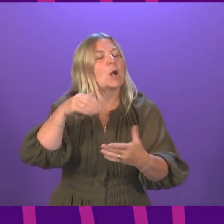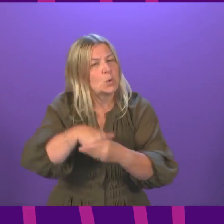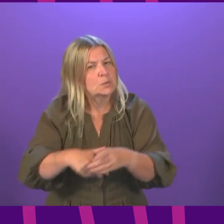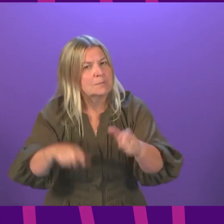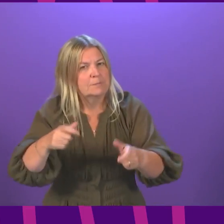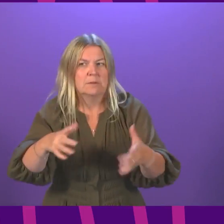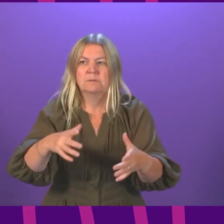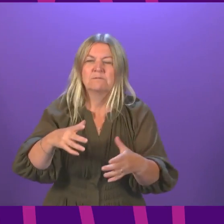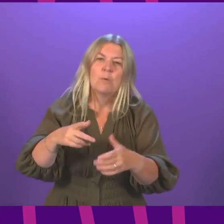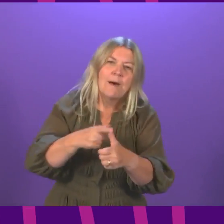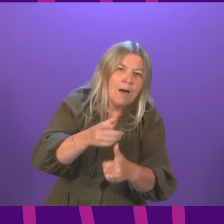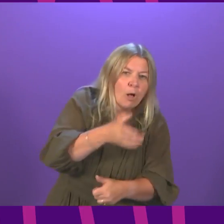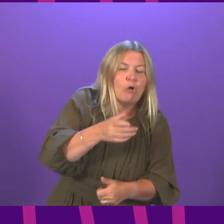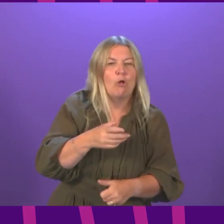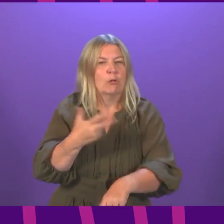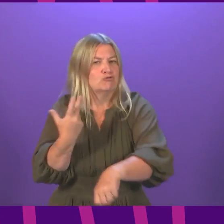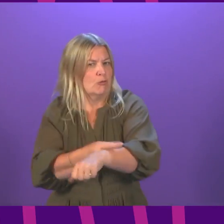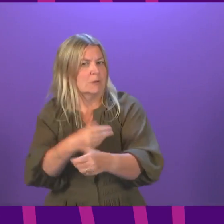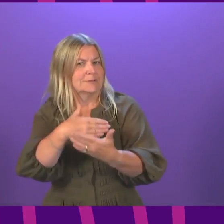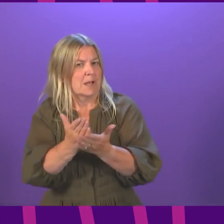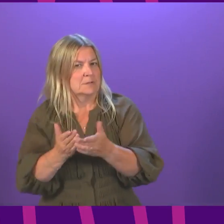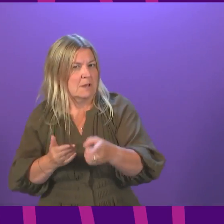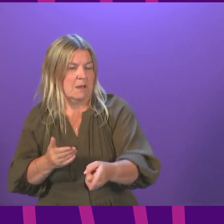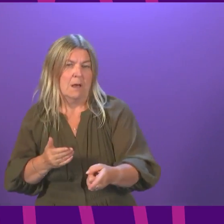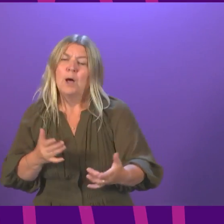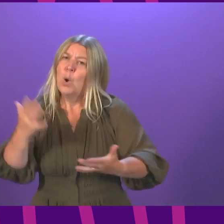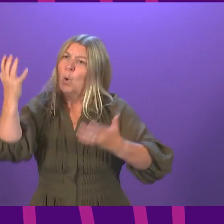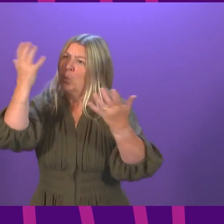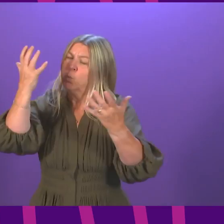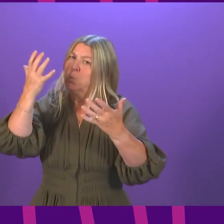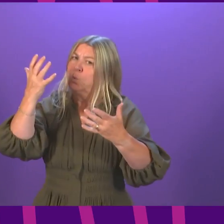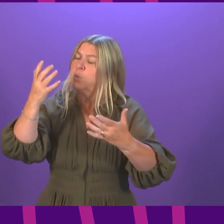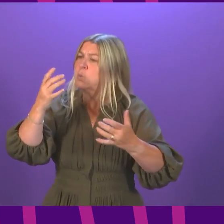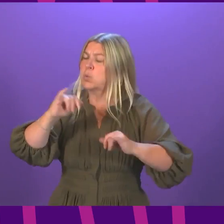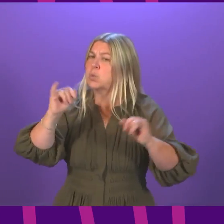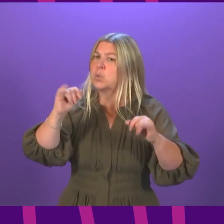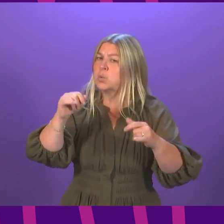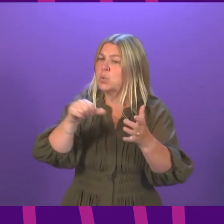No one should underestimate the scale of the challenge that we face. I certainly do not.